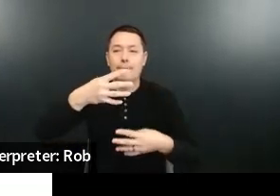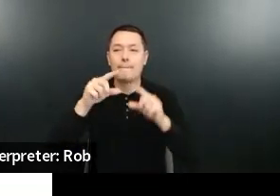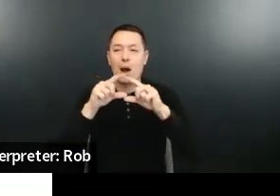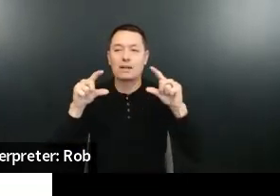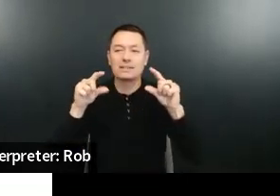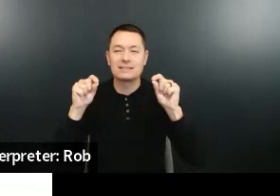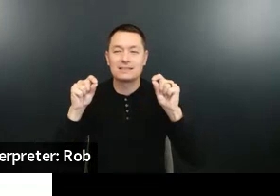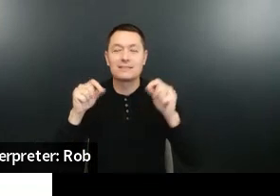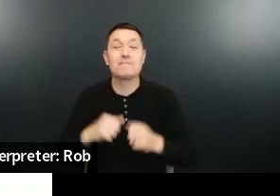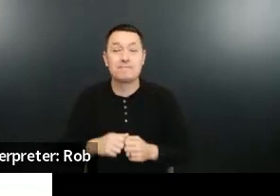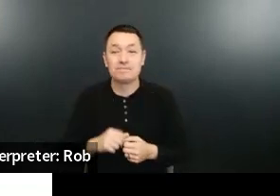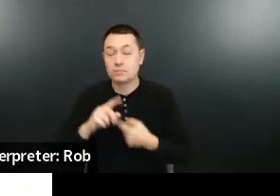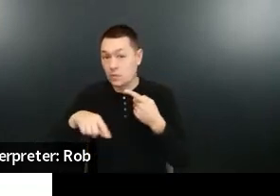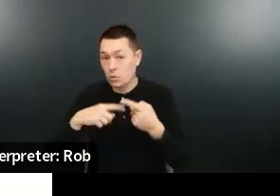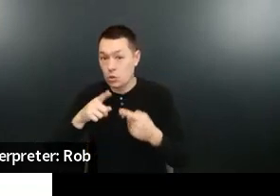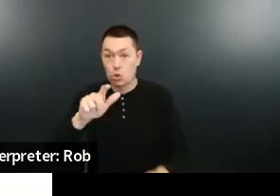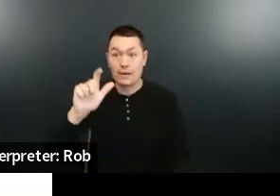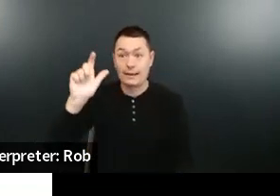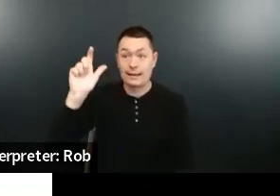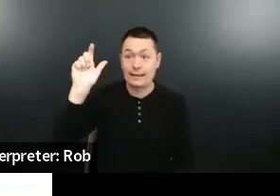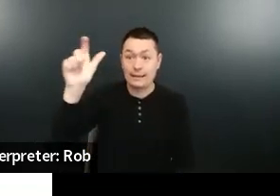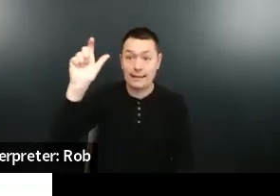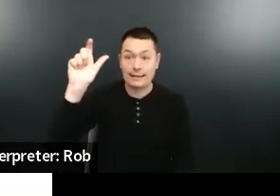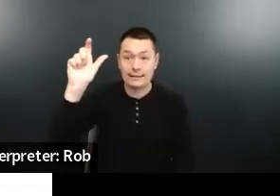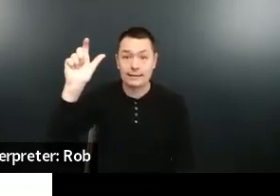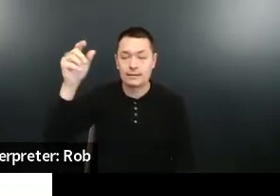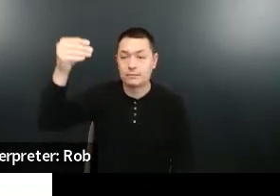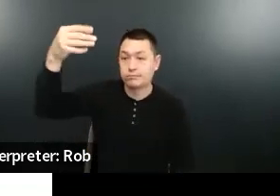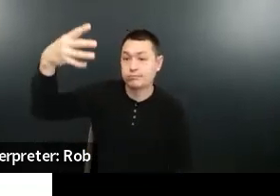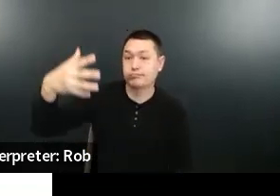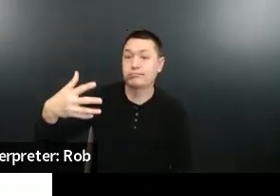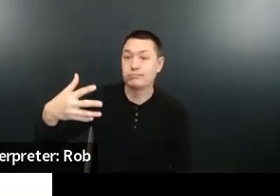So when you click on that downward arrow